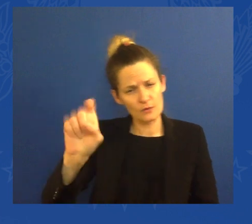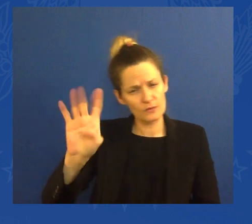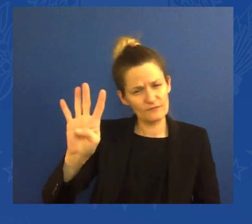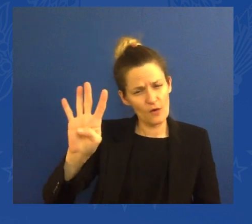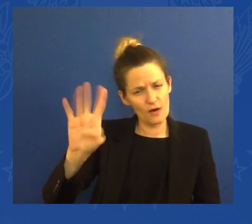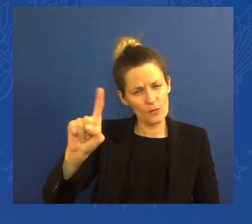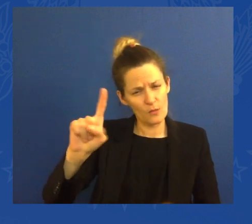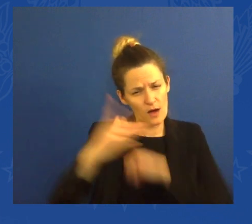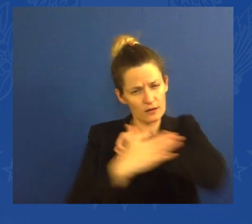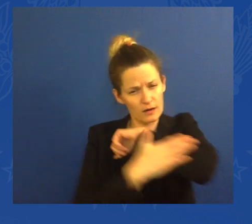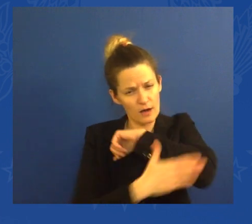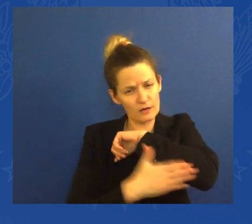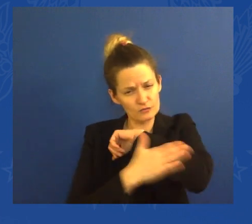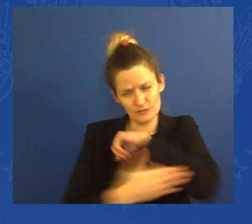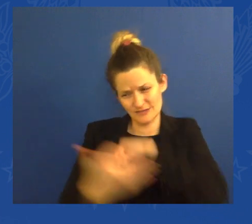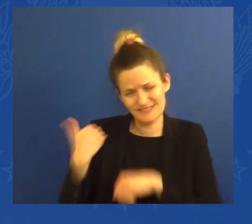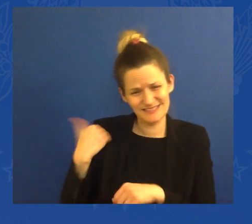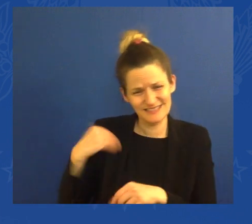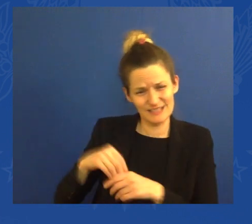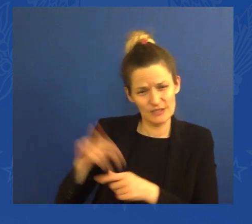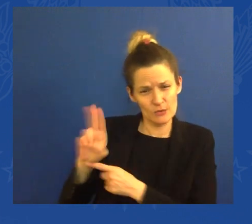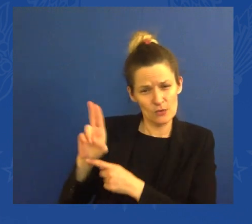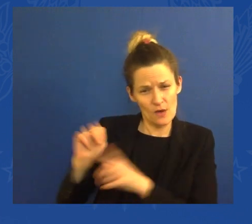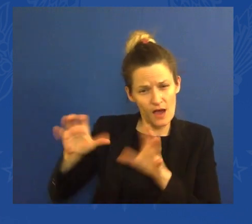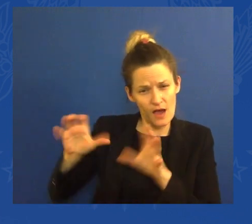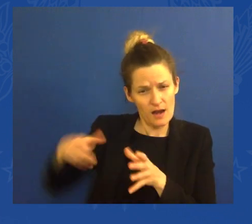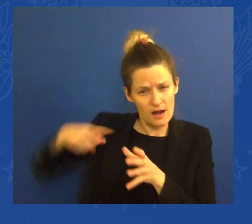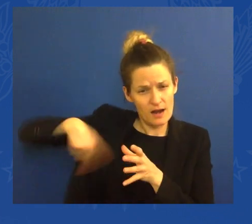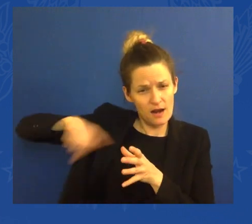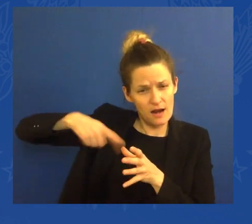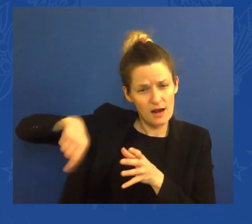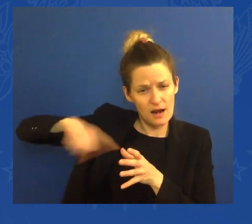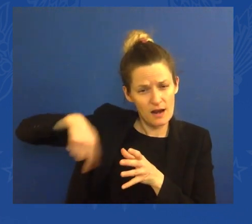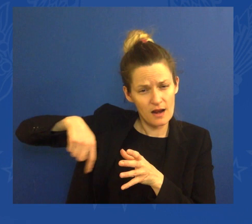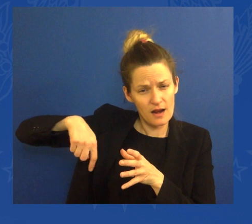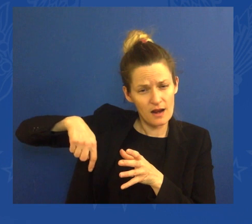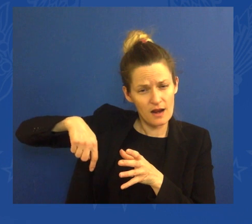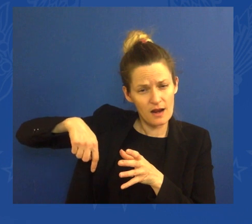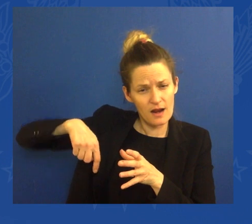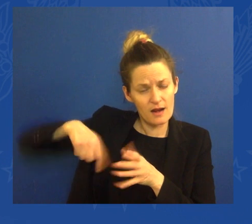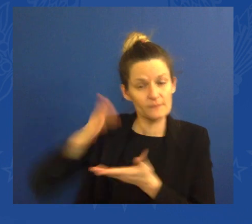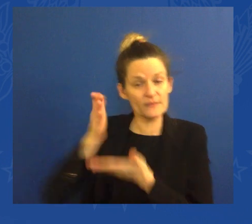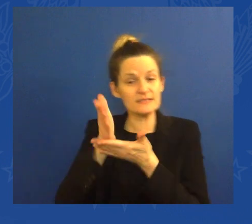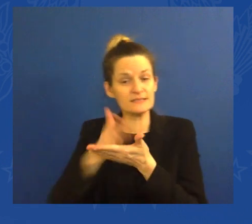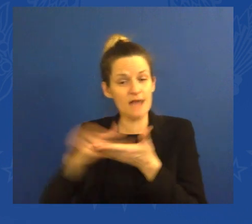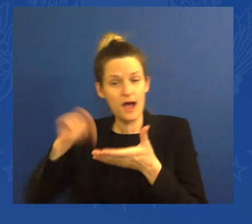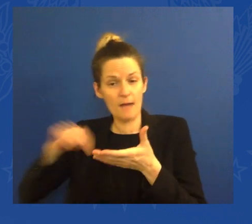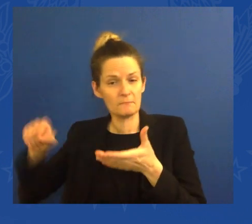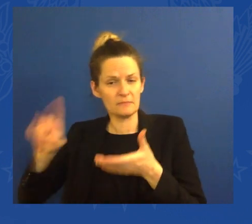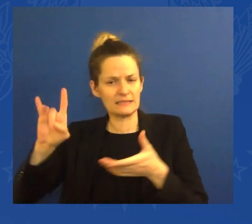Several abstained. China abstained -- didn't -- didn't vote with them but abstained.